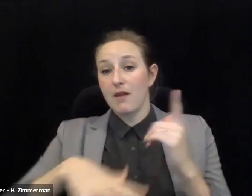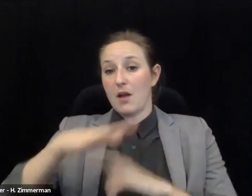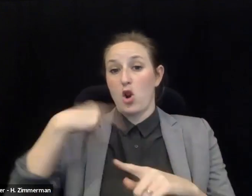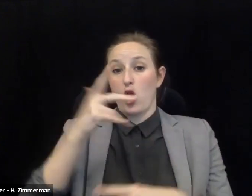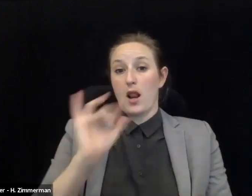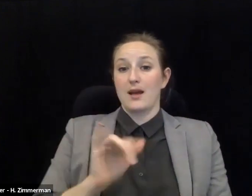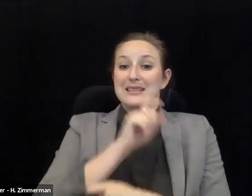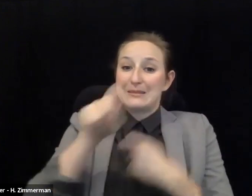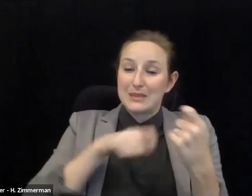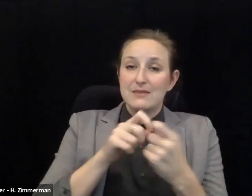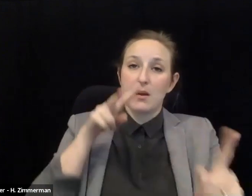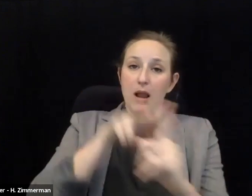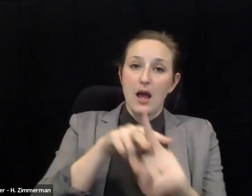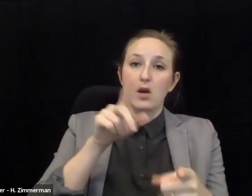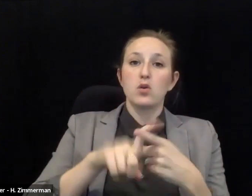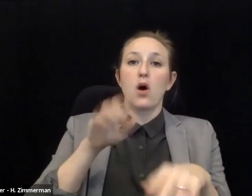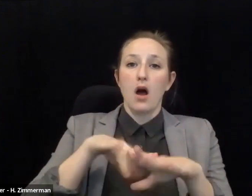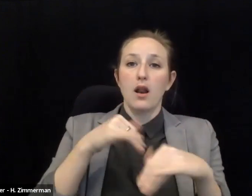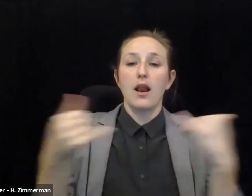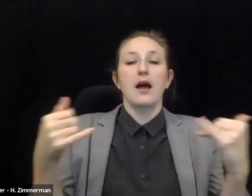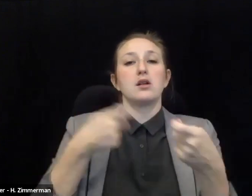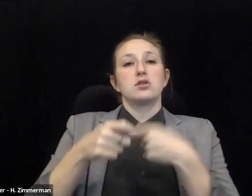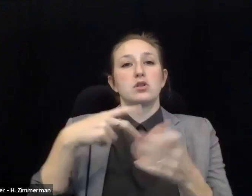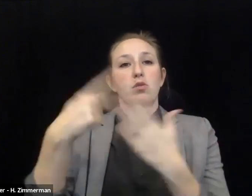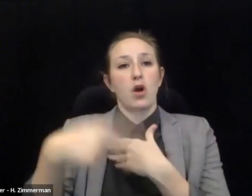to virtual exchange programs.